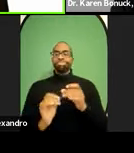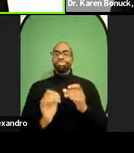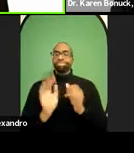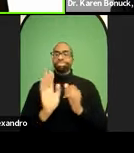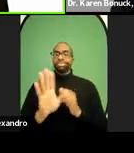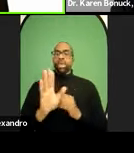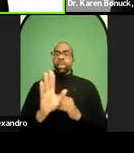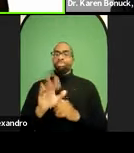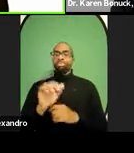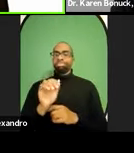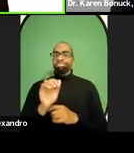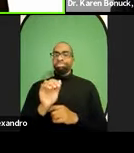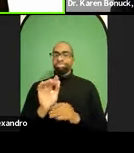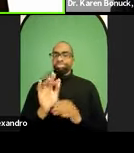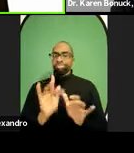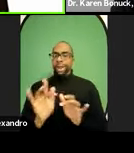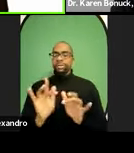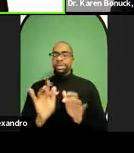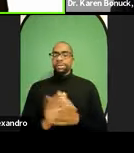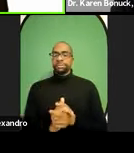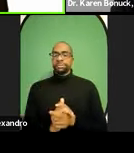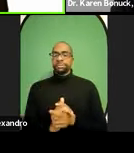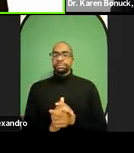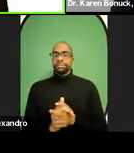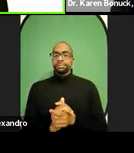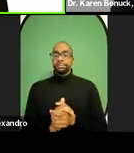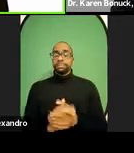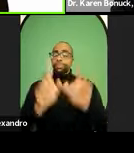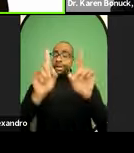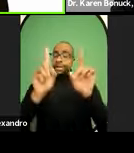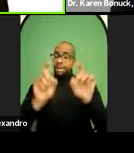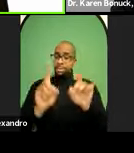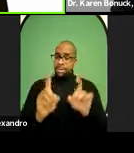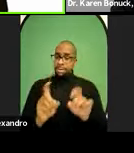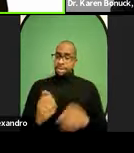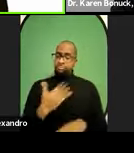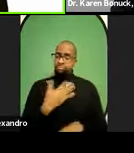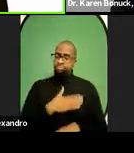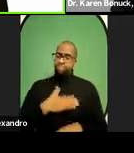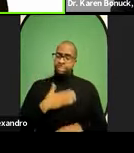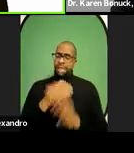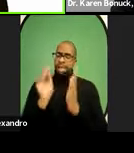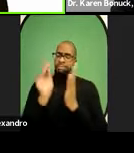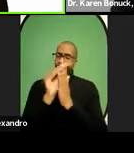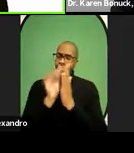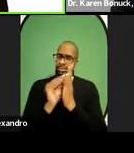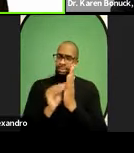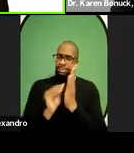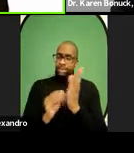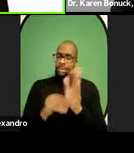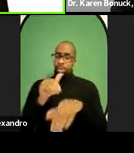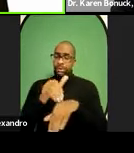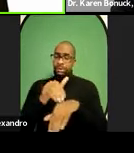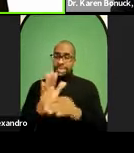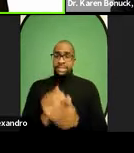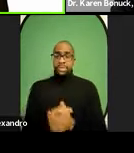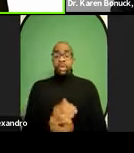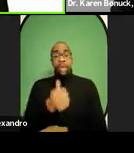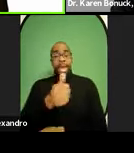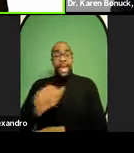populate in your browser so you don't have to do anything. . And we ask that you complete that once you do leave this presentation, we incur presentation, we encourage